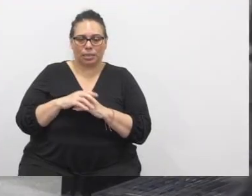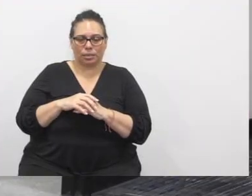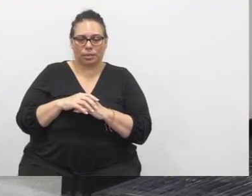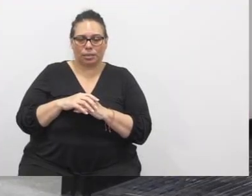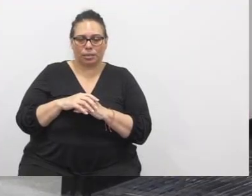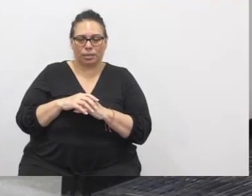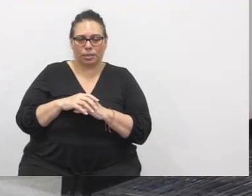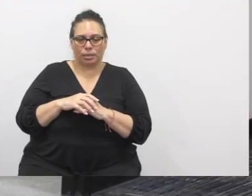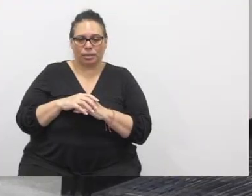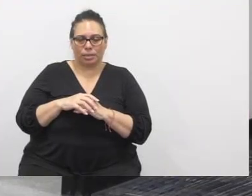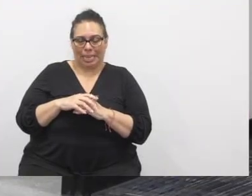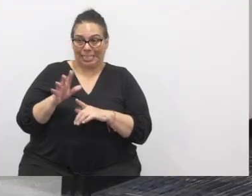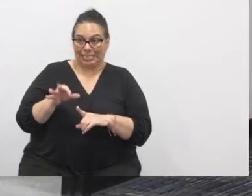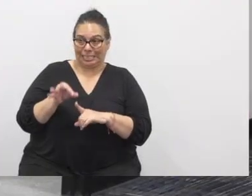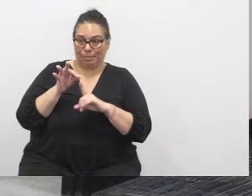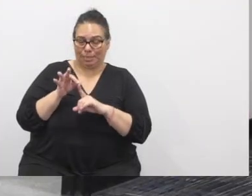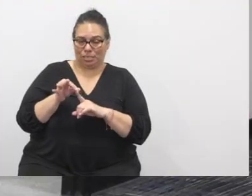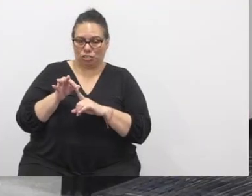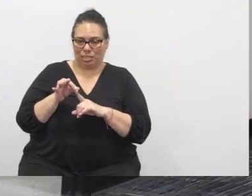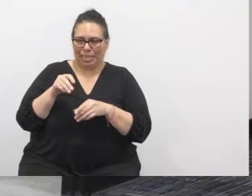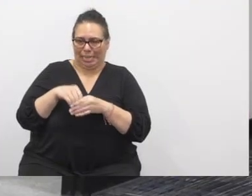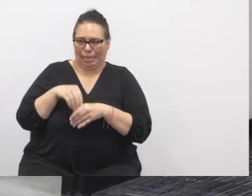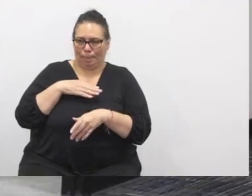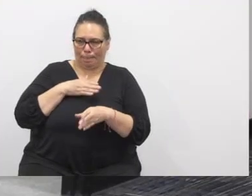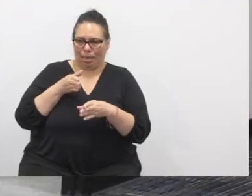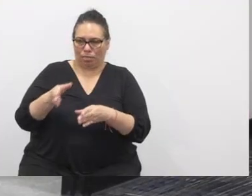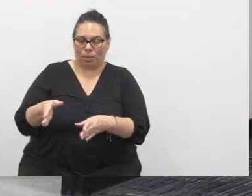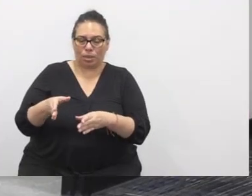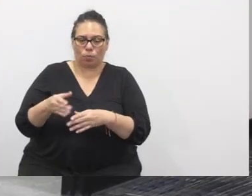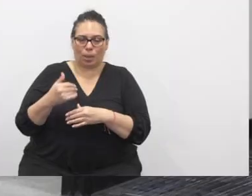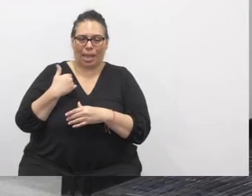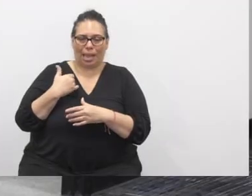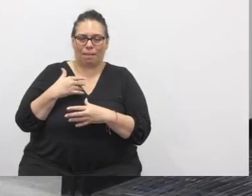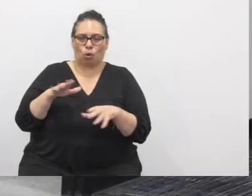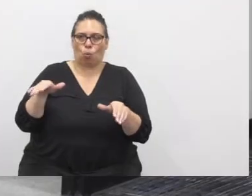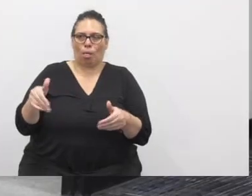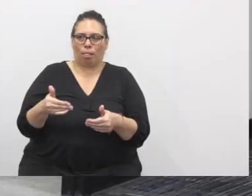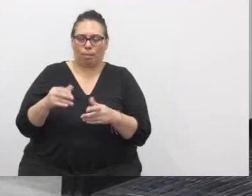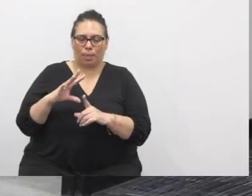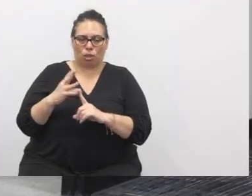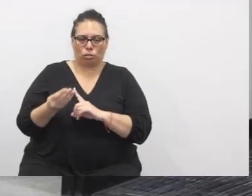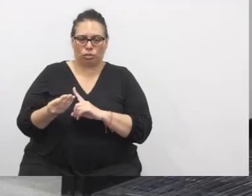I think that especially in COMPASS, but a lot of the school, we have a really welcoming culture. And I think that everything you can do